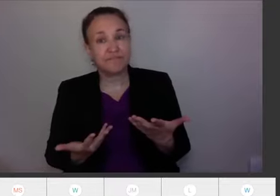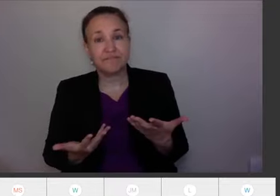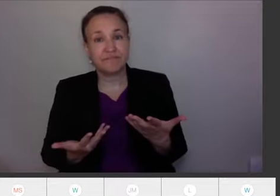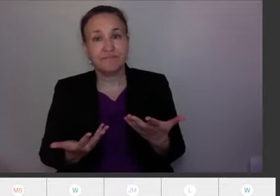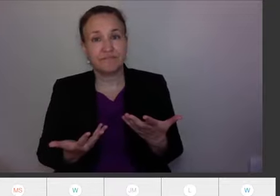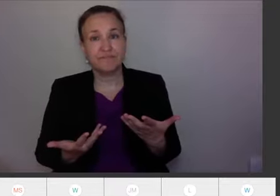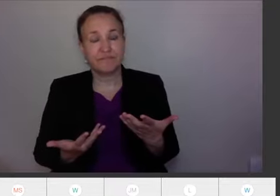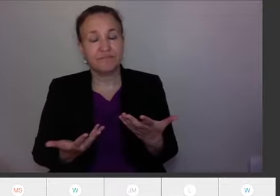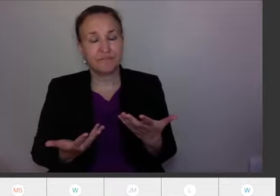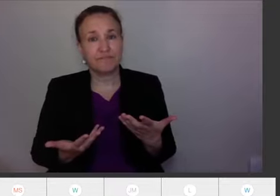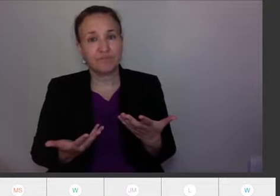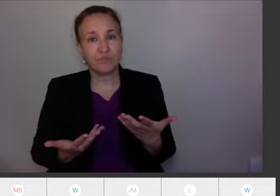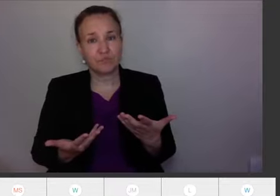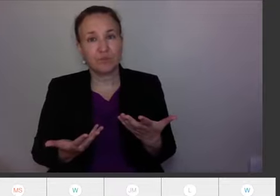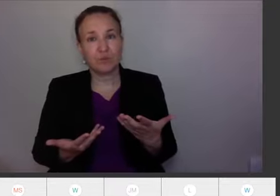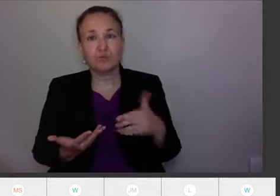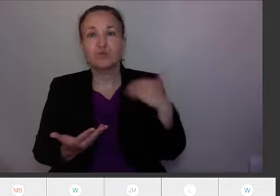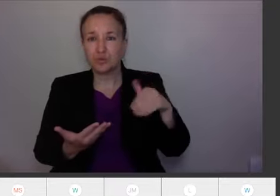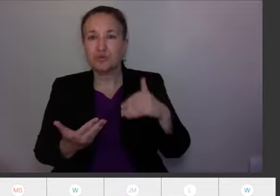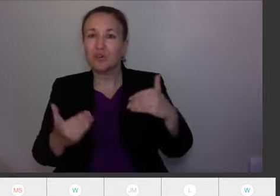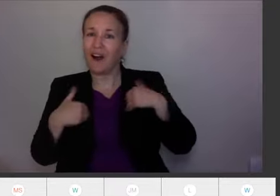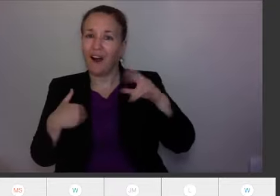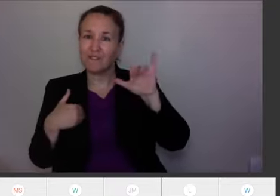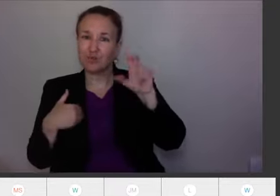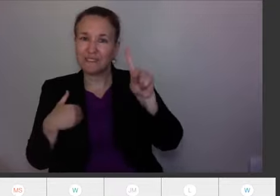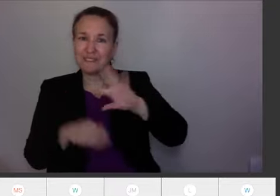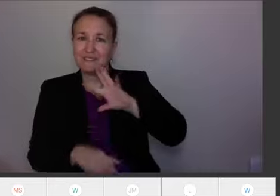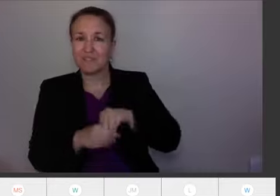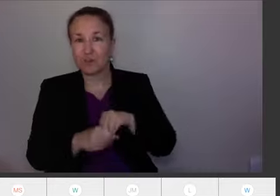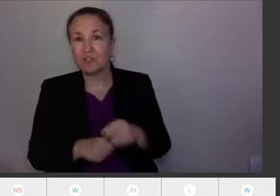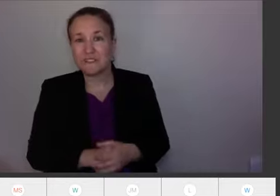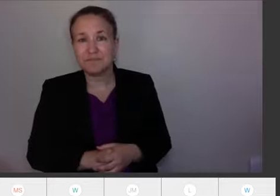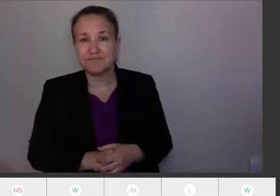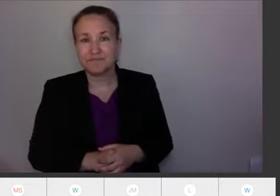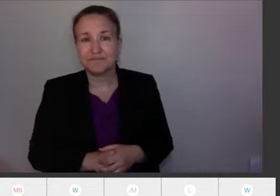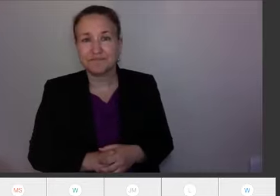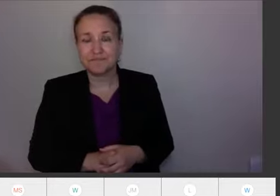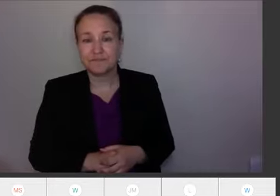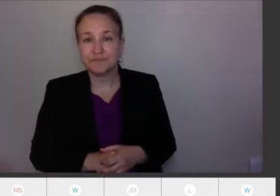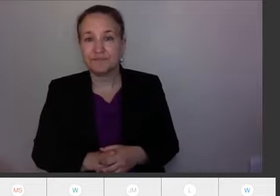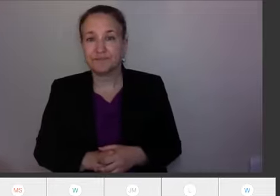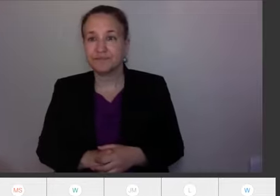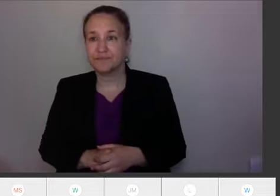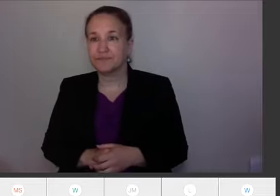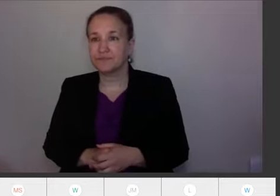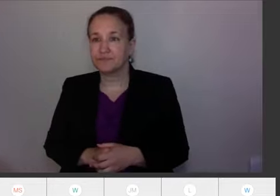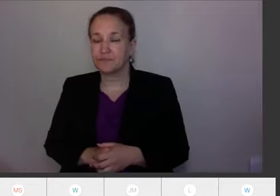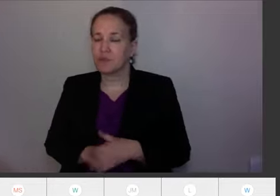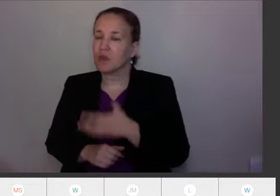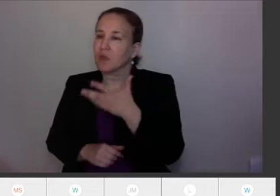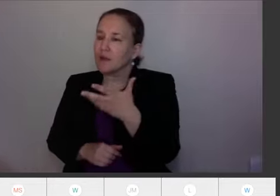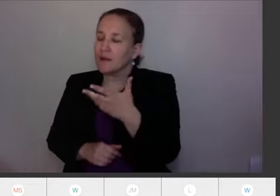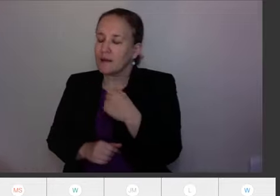uh it definitely carries risk [Reporter] and how significant are